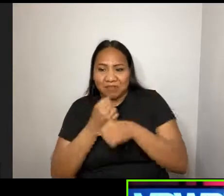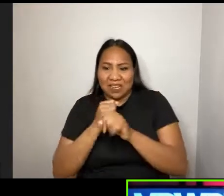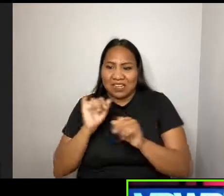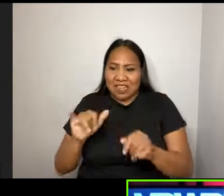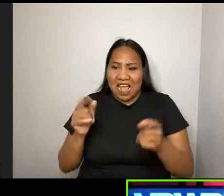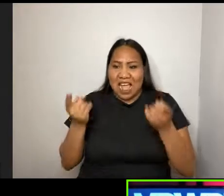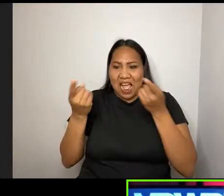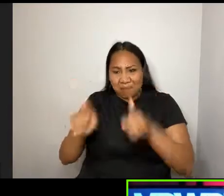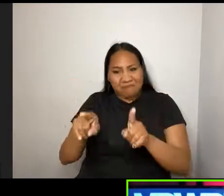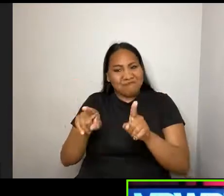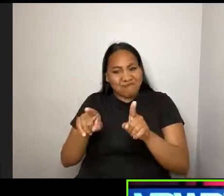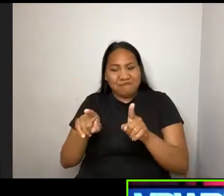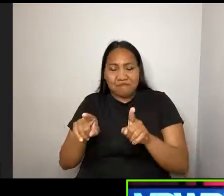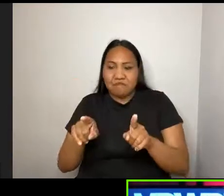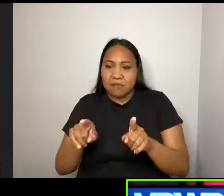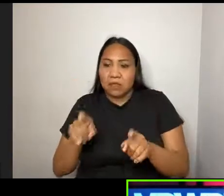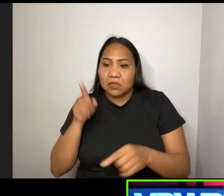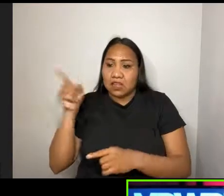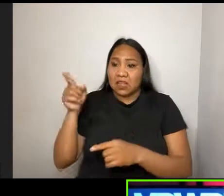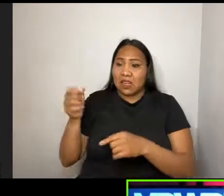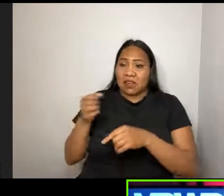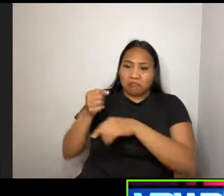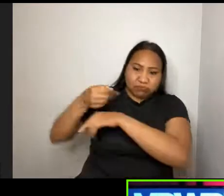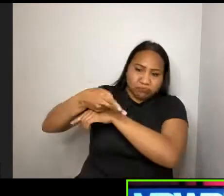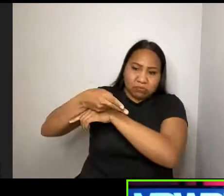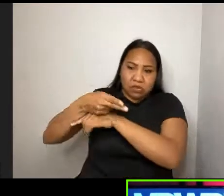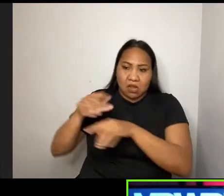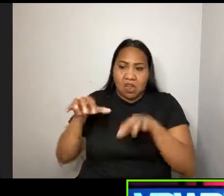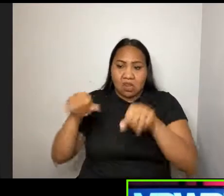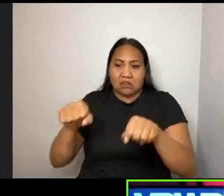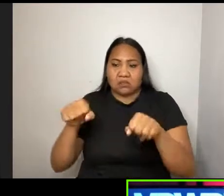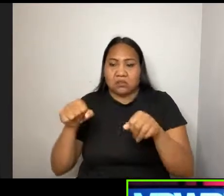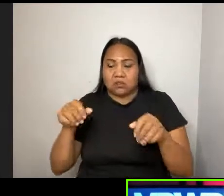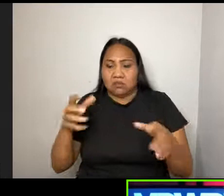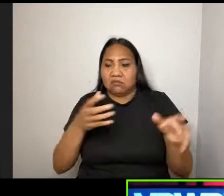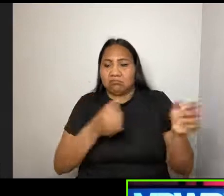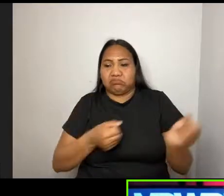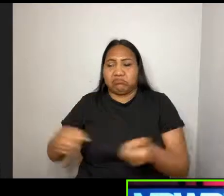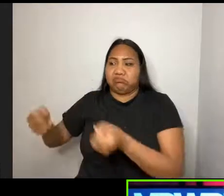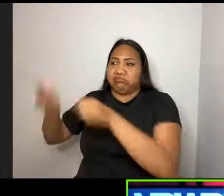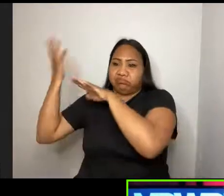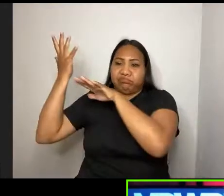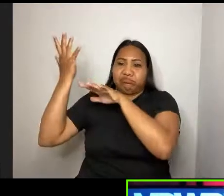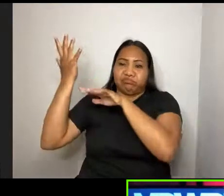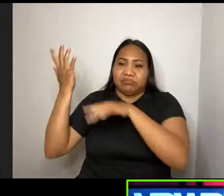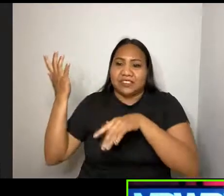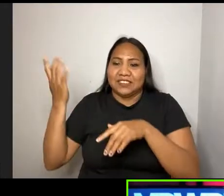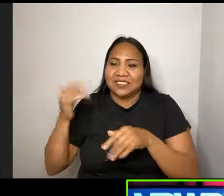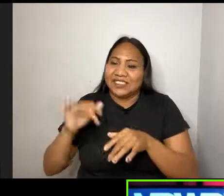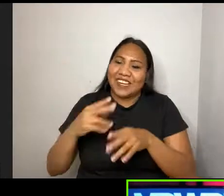colonizers and drive them out. It is known as the most successful Native American revolt in history.